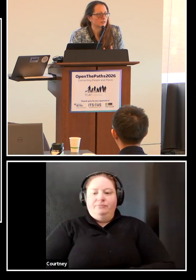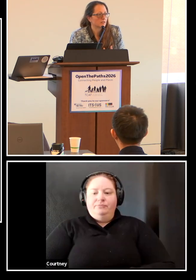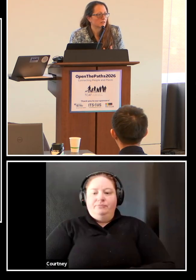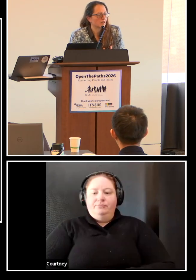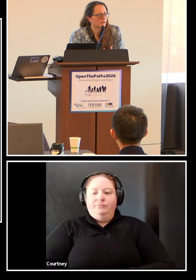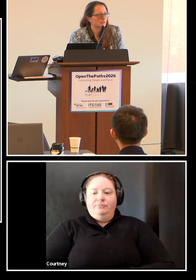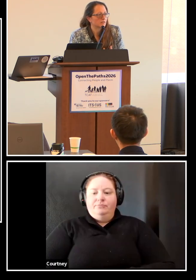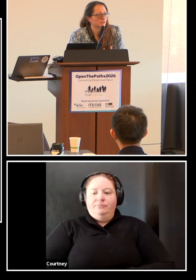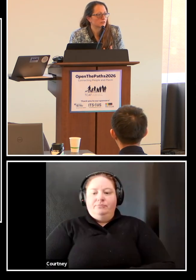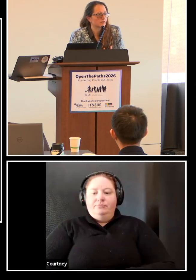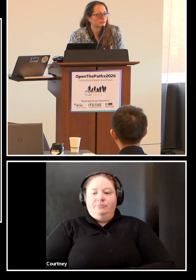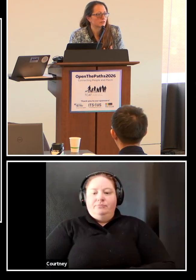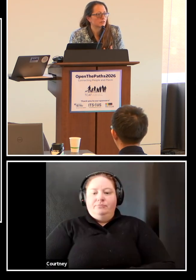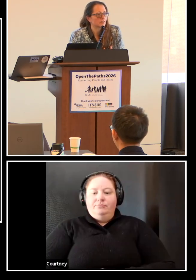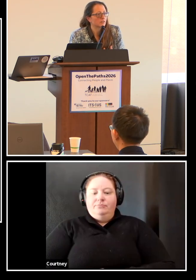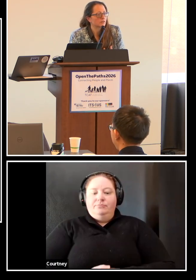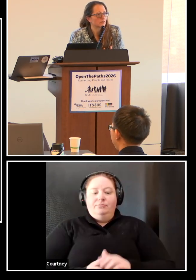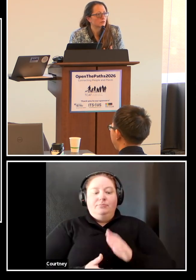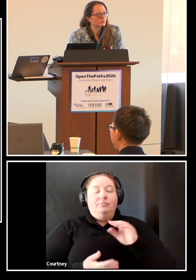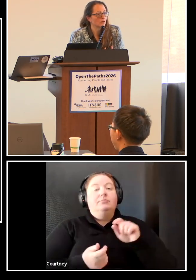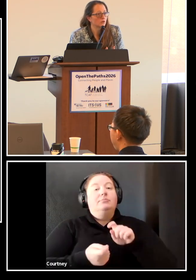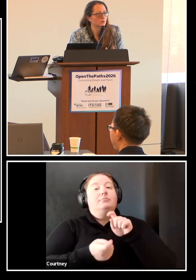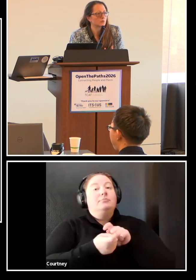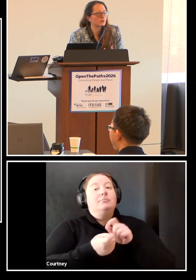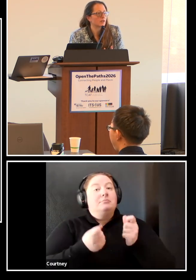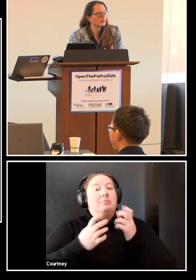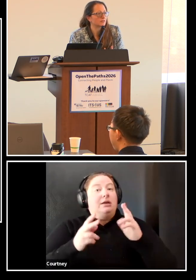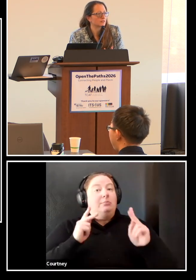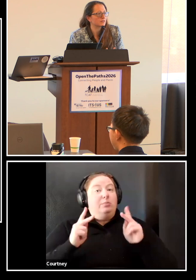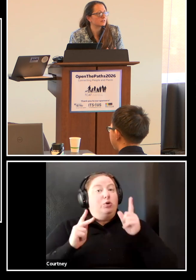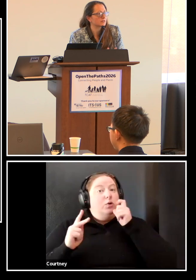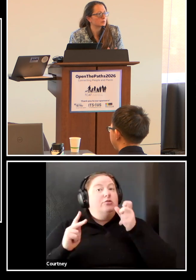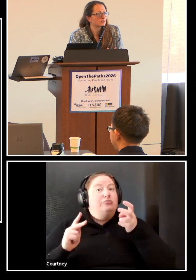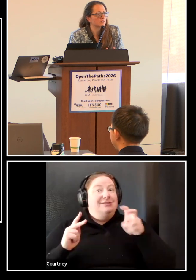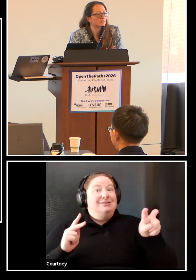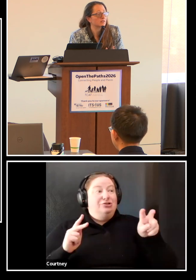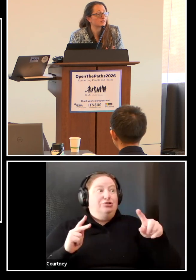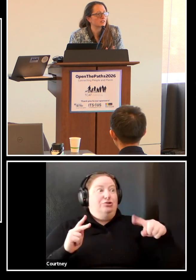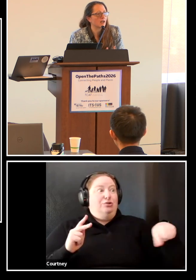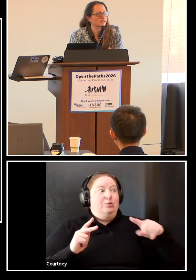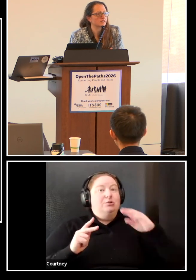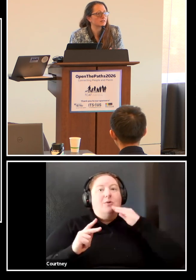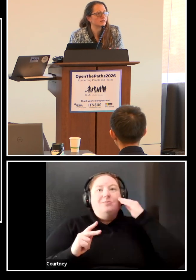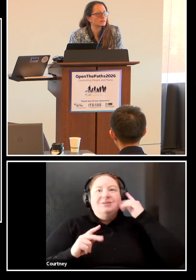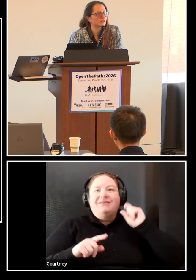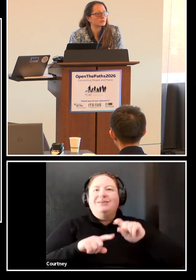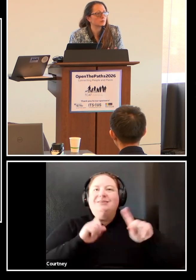being uh transitioned into those homes, they have different disabilities, different access needs to